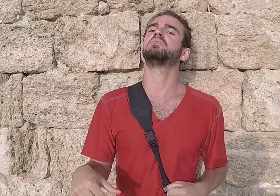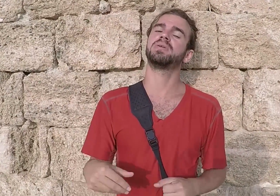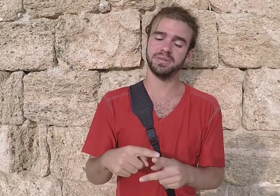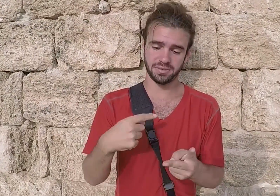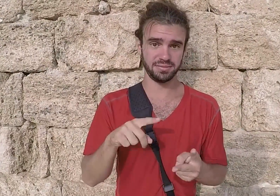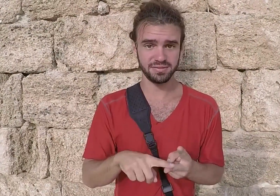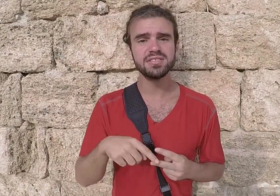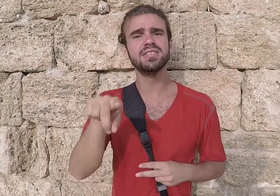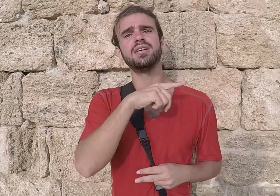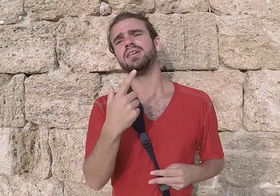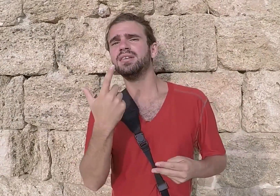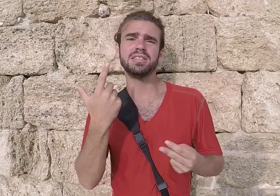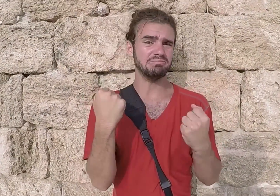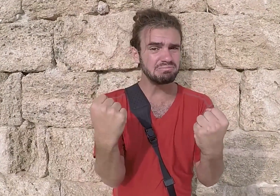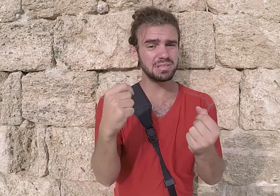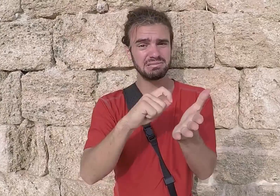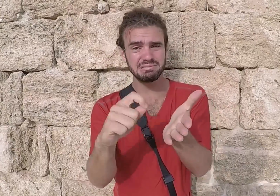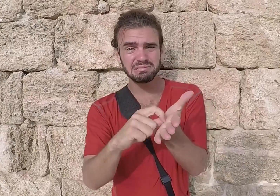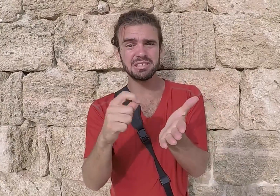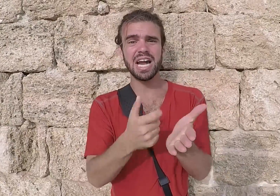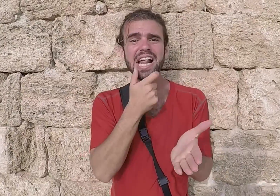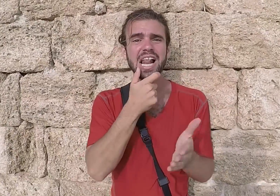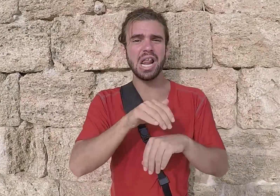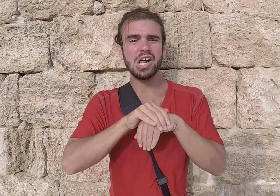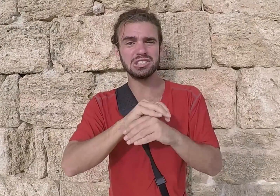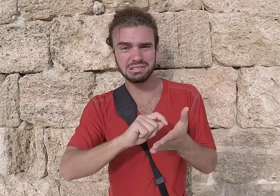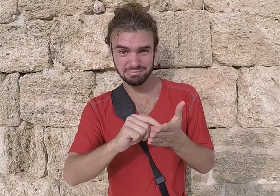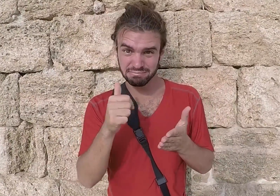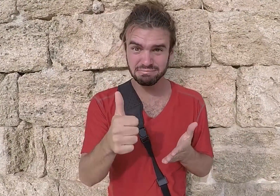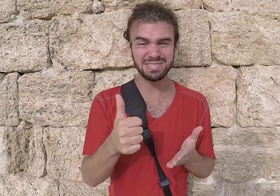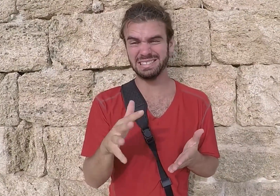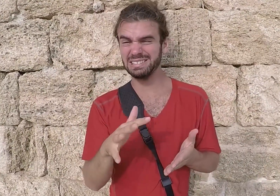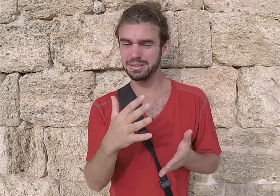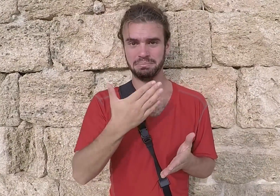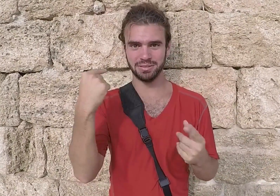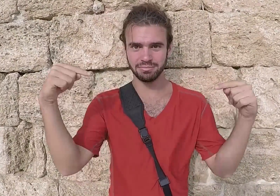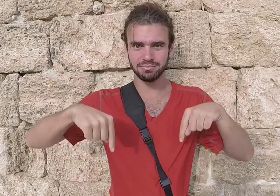Here's the second fact I learned. If you're not exactly great at writing in english.